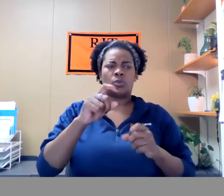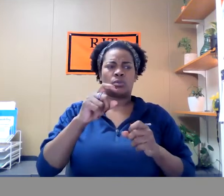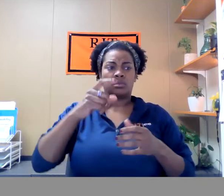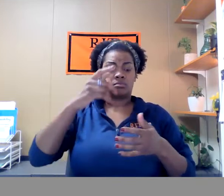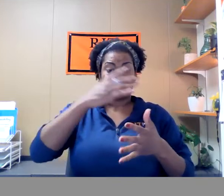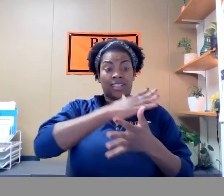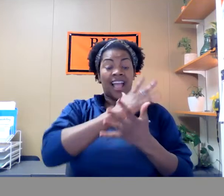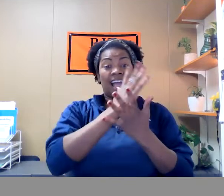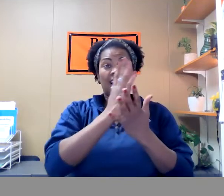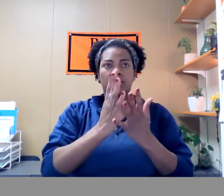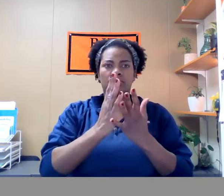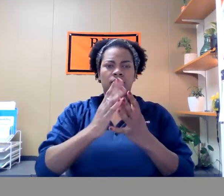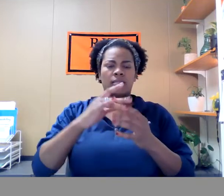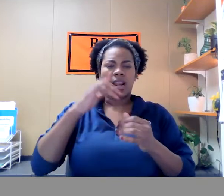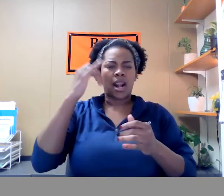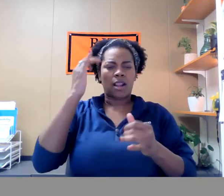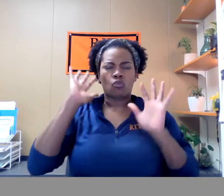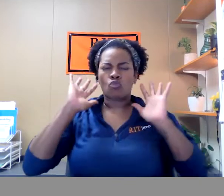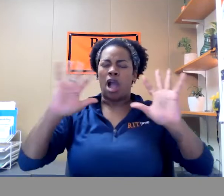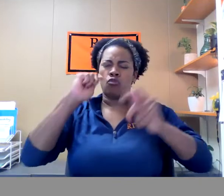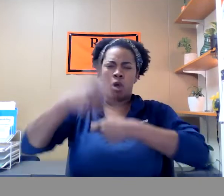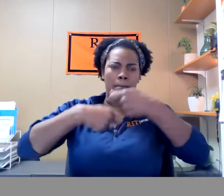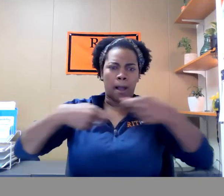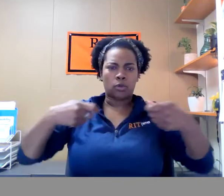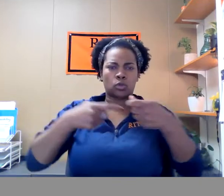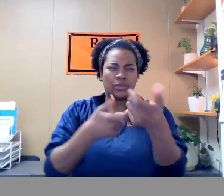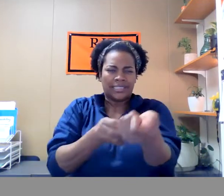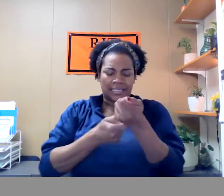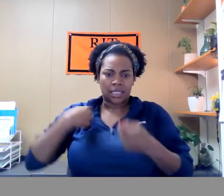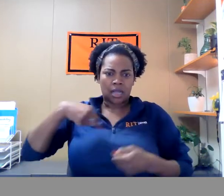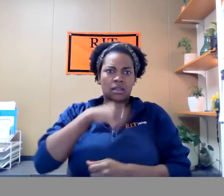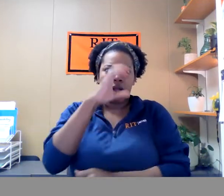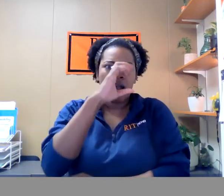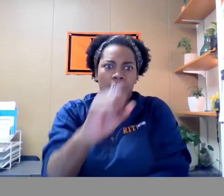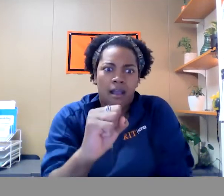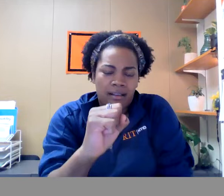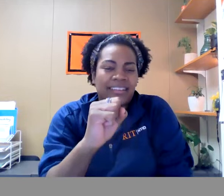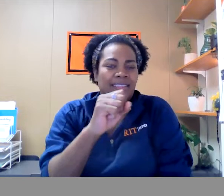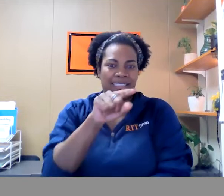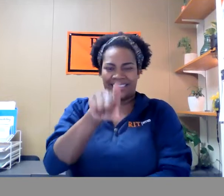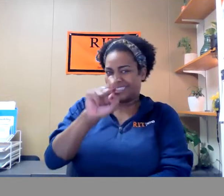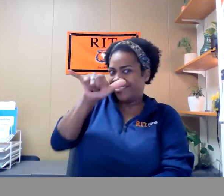So make sure you know who your audience is, and then the last thing that will wrap up everything, that will suck us in